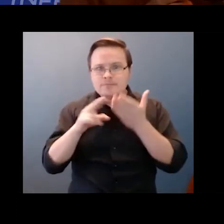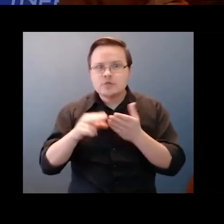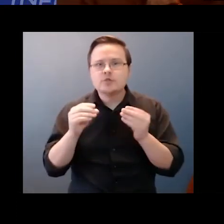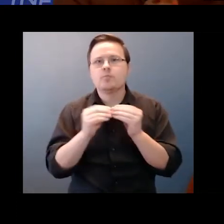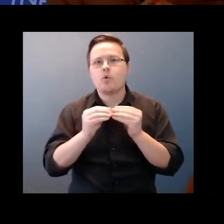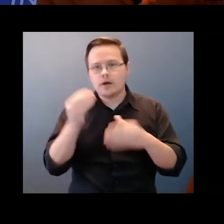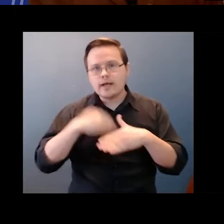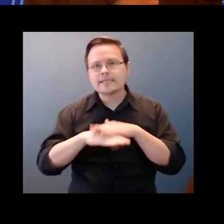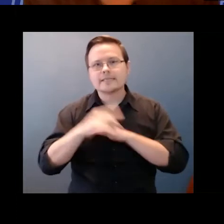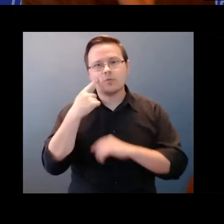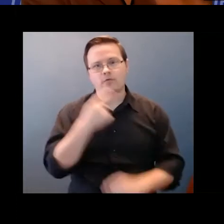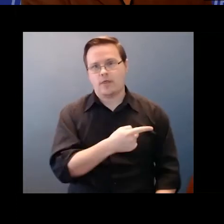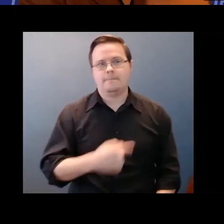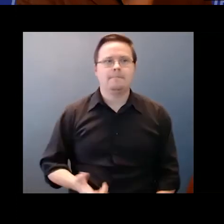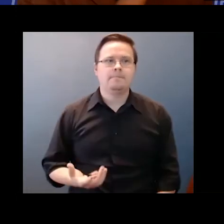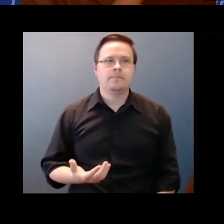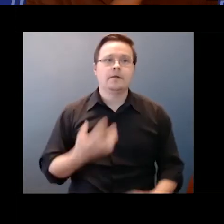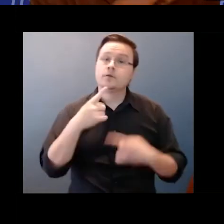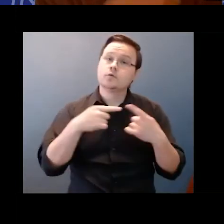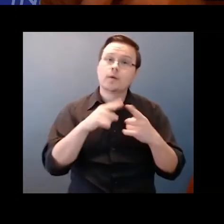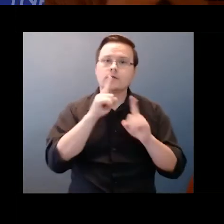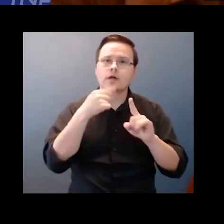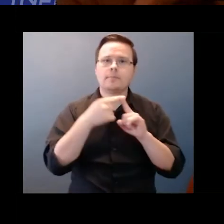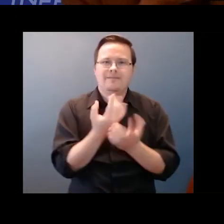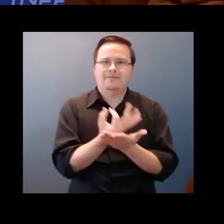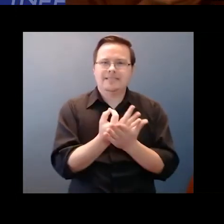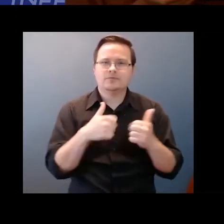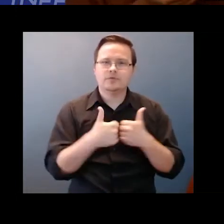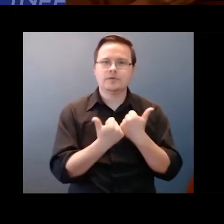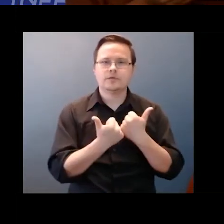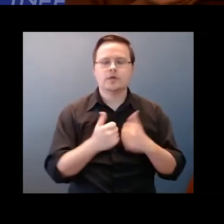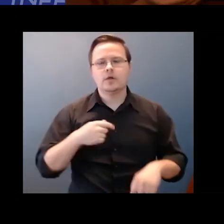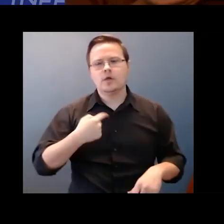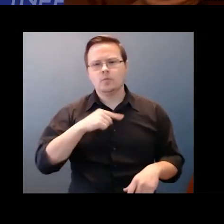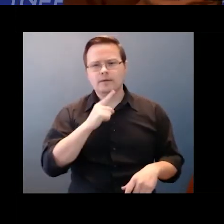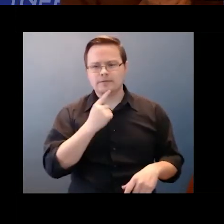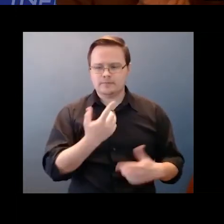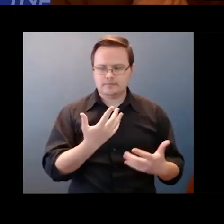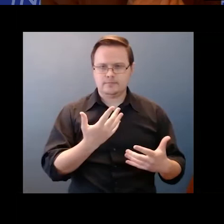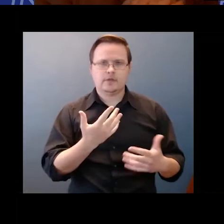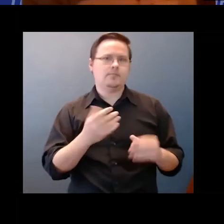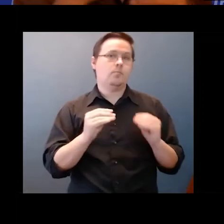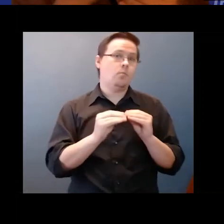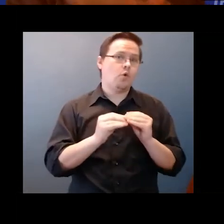And so, when I talk about fiscal challenges, you know, we were appealing to more Republican budget minded city council members. And when we talk about